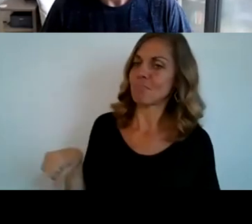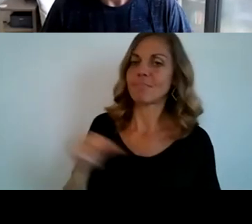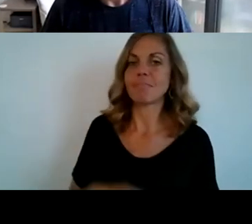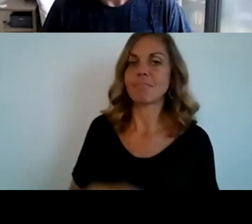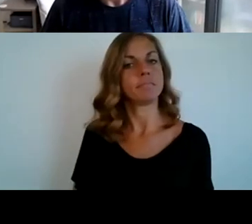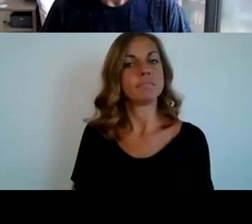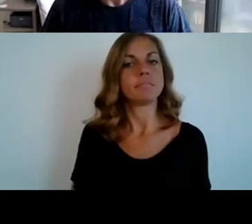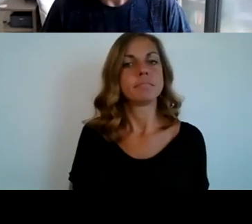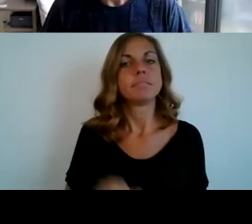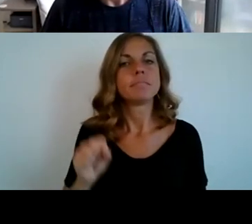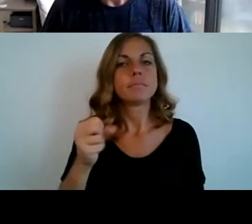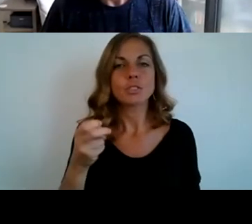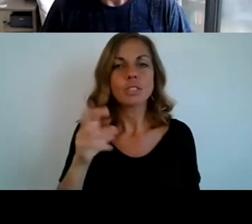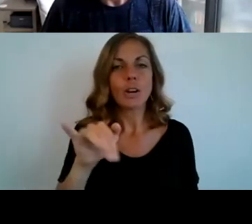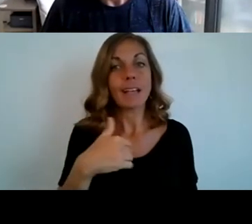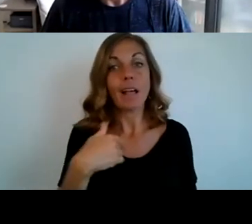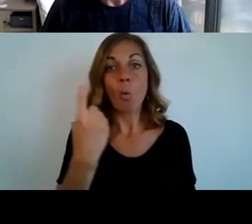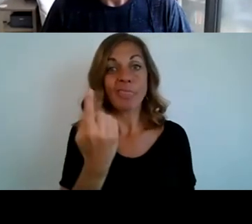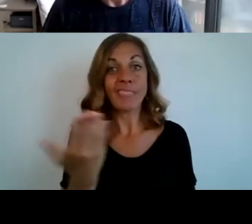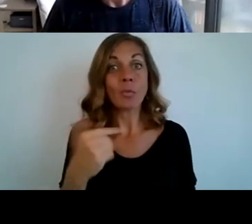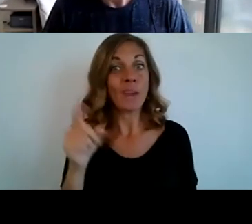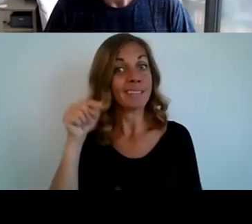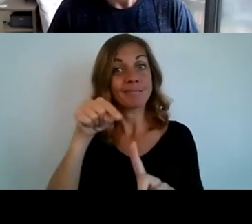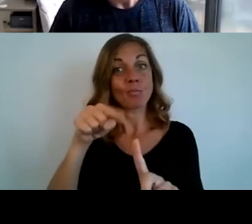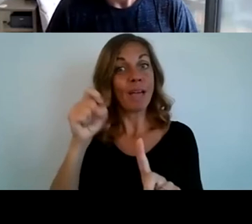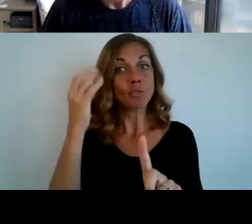The thing that we're going to have to think through is education for people who are in